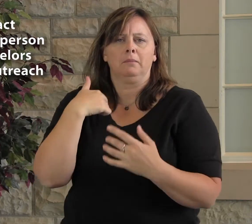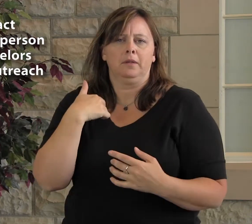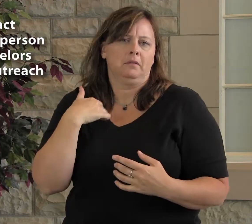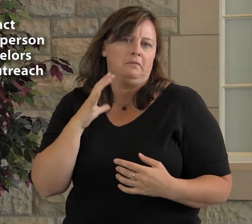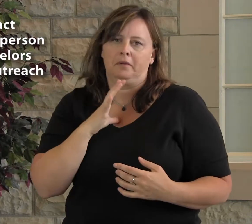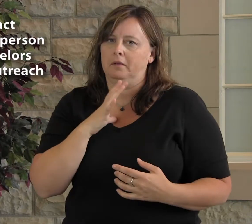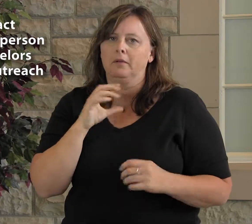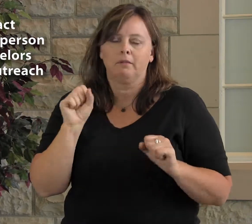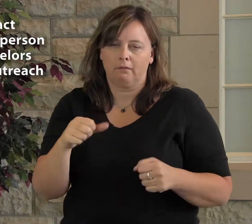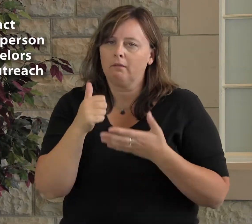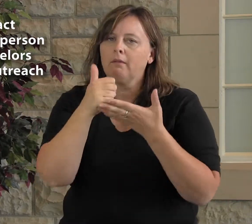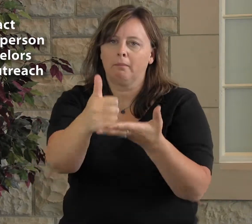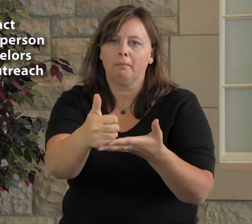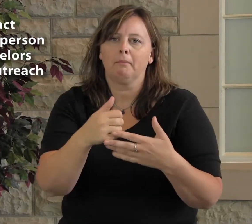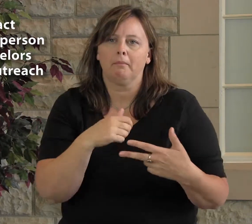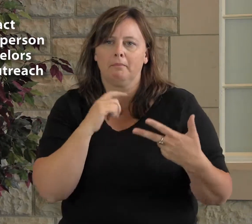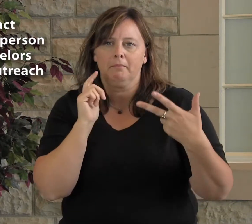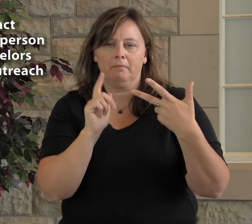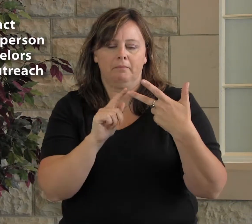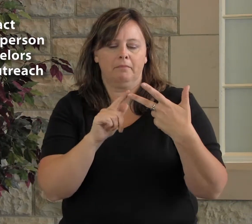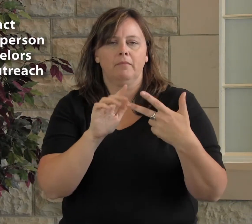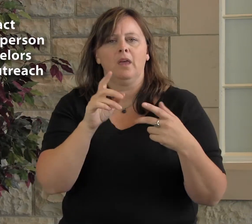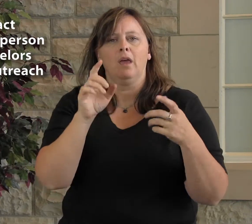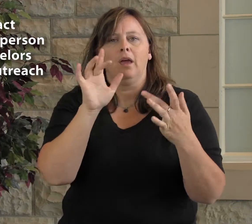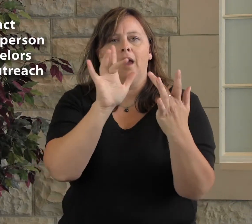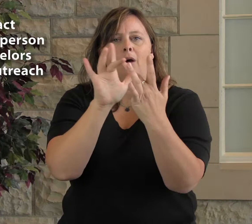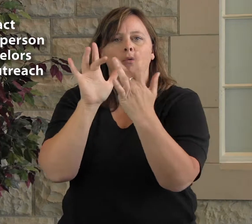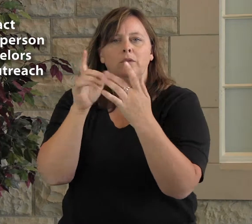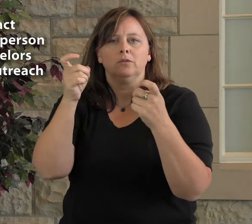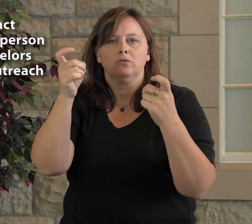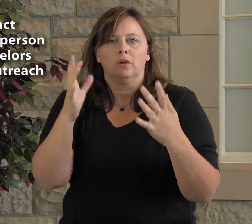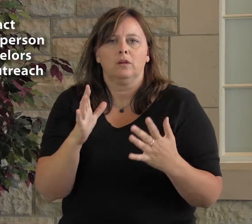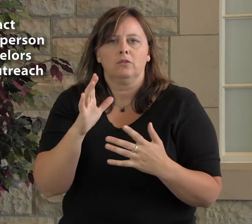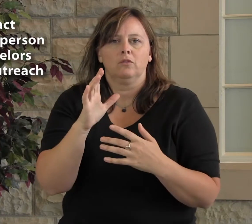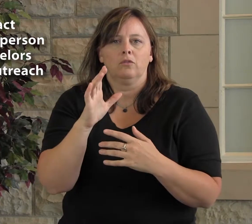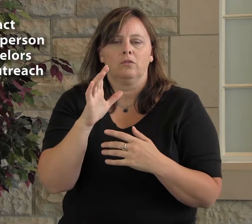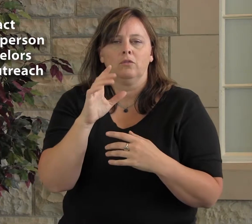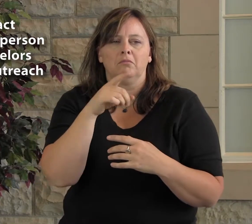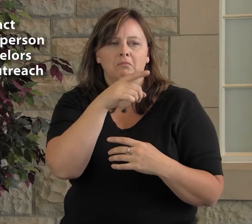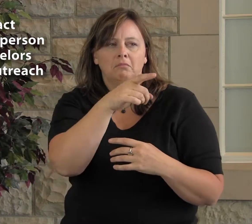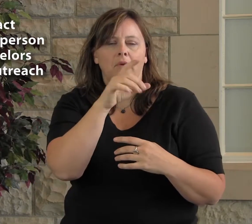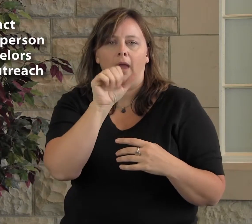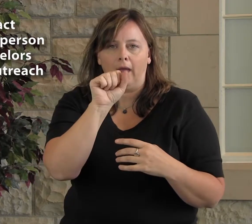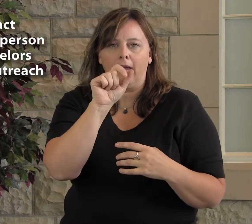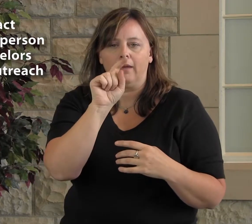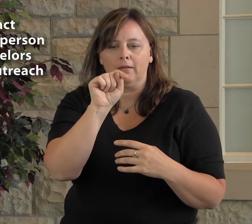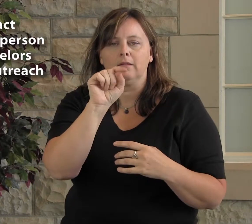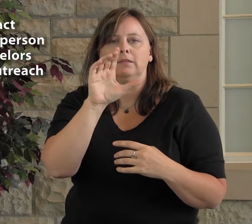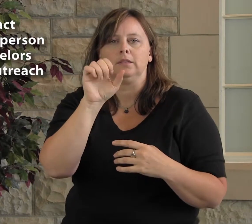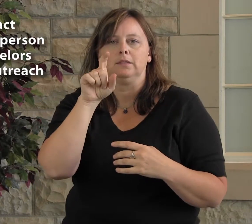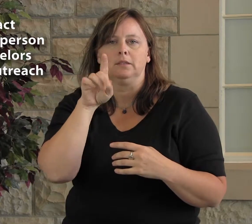I'm happy to help you. Also, you have the Director of Outreach at CSDB.